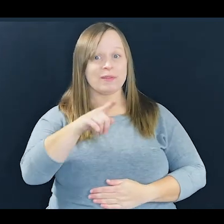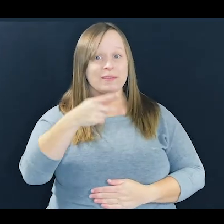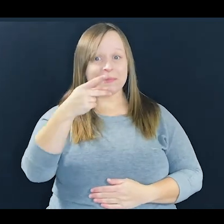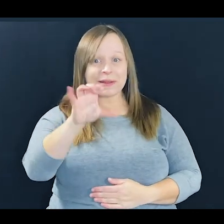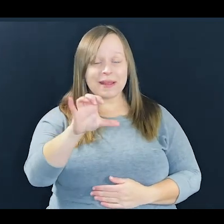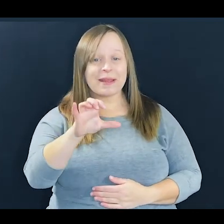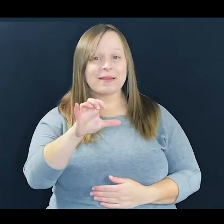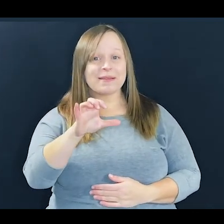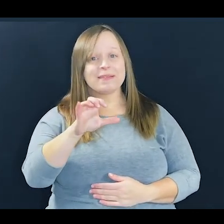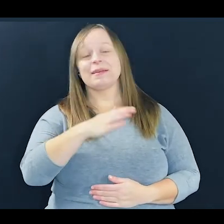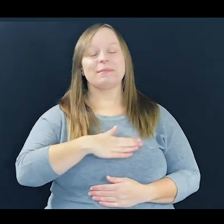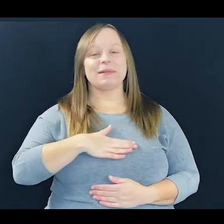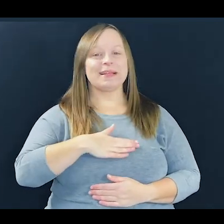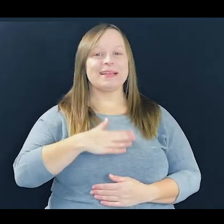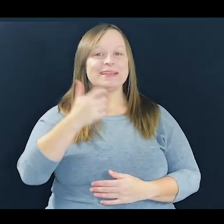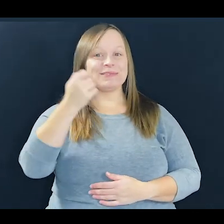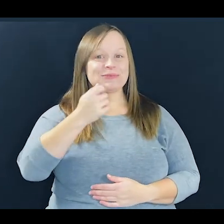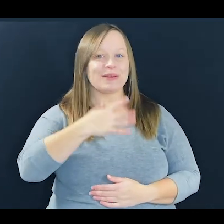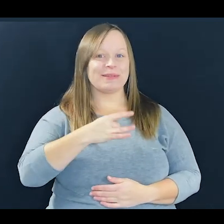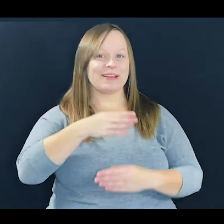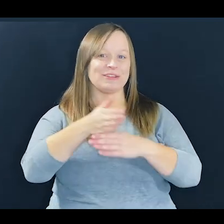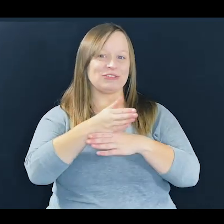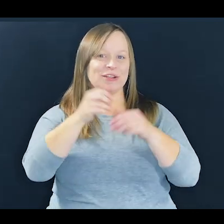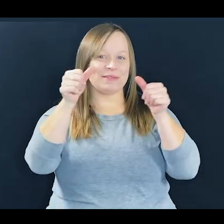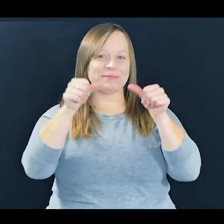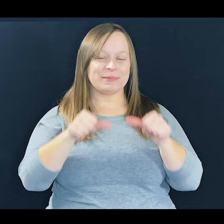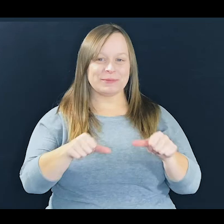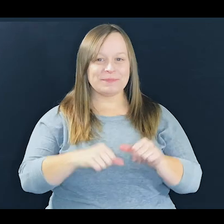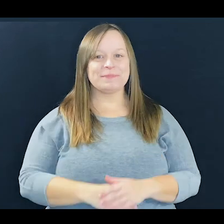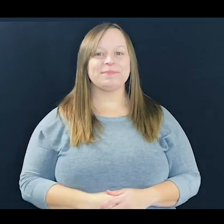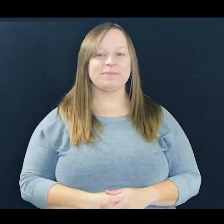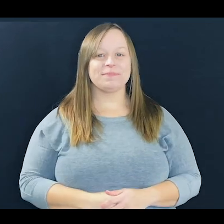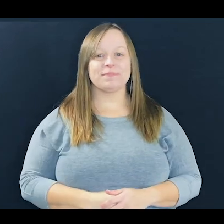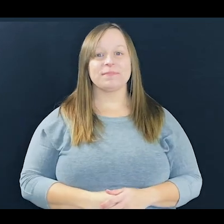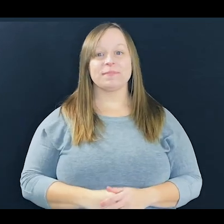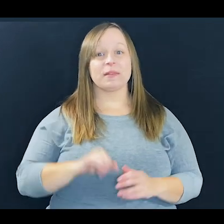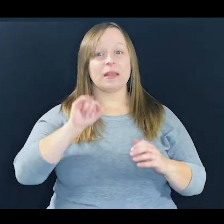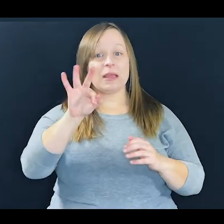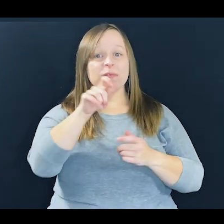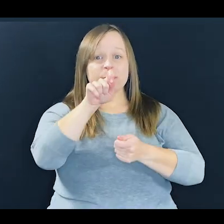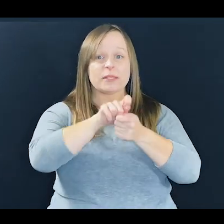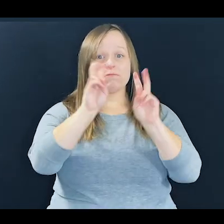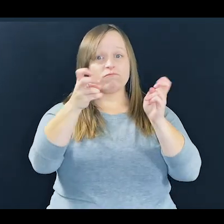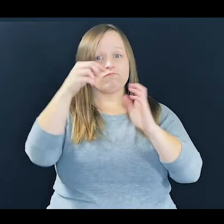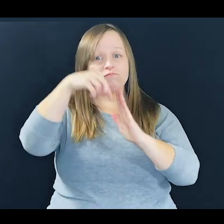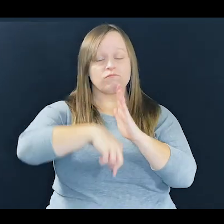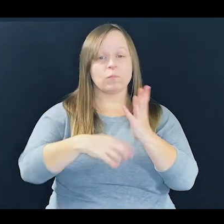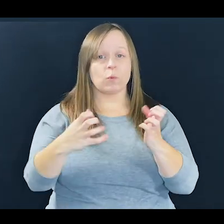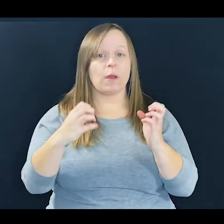If you enjoyed our program, make sure to subscribe, like, and share this post. If there is a subject you would like